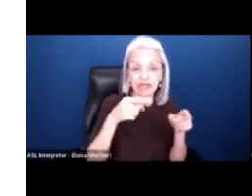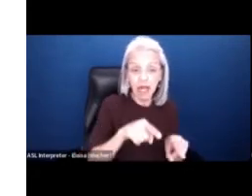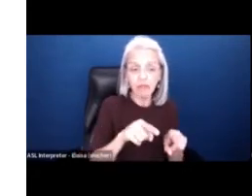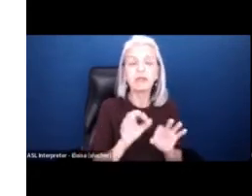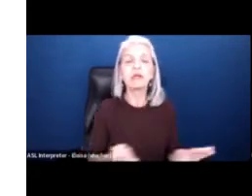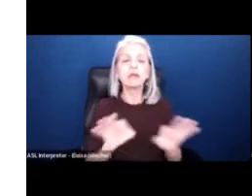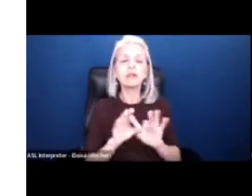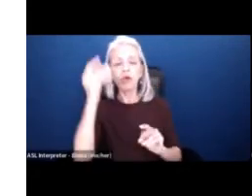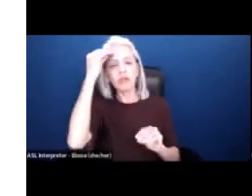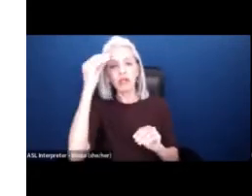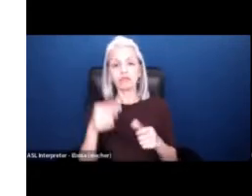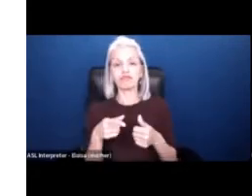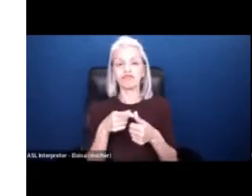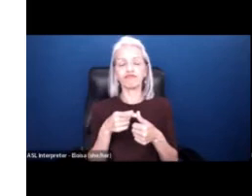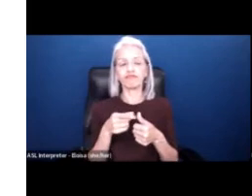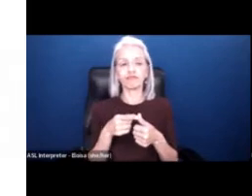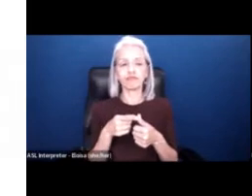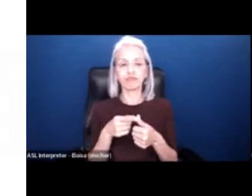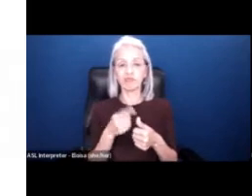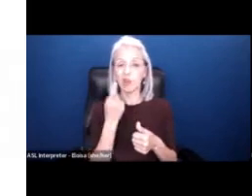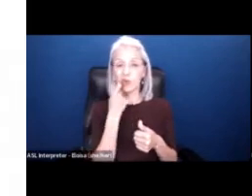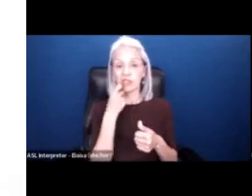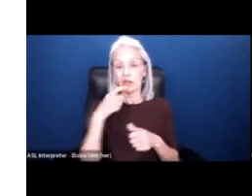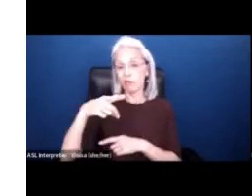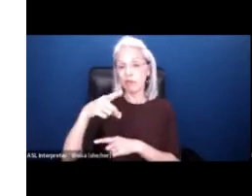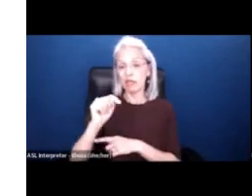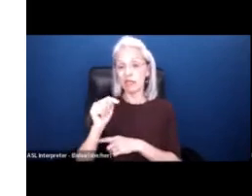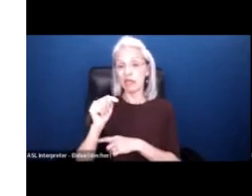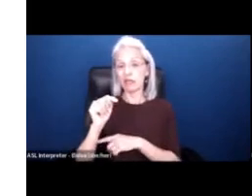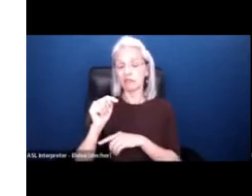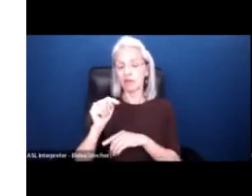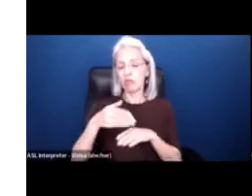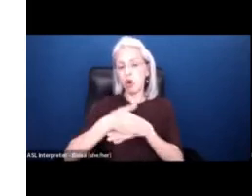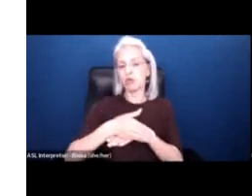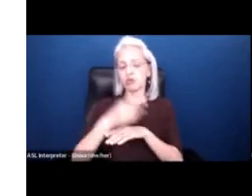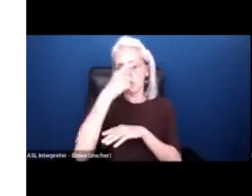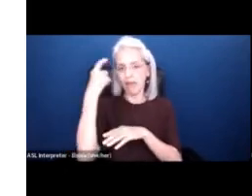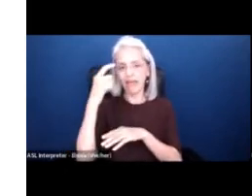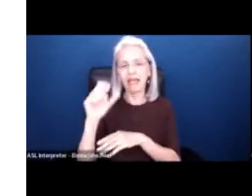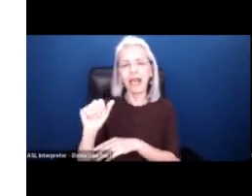about one? Could there be some post traumatic amnesia present? And to you know, is this person